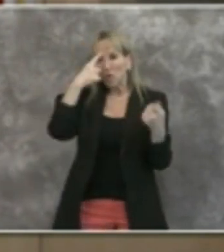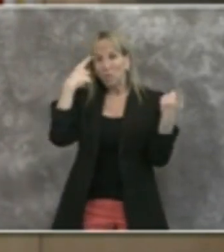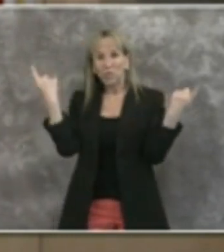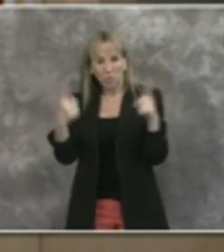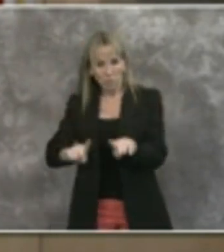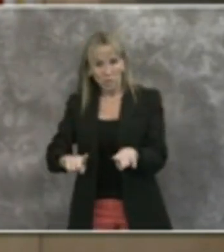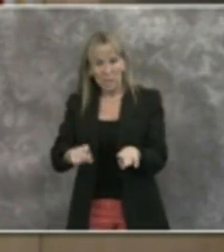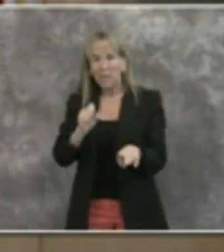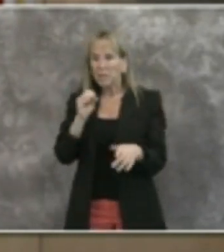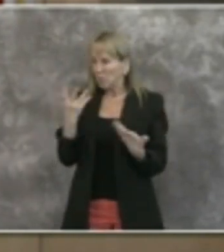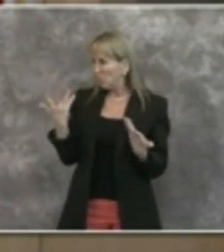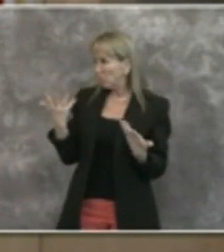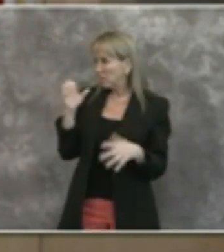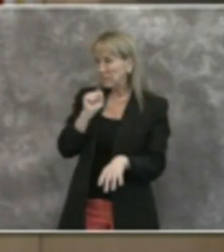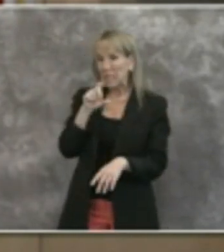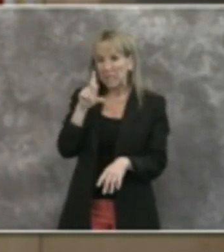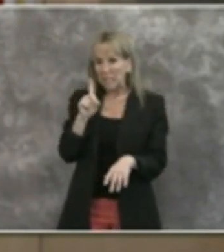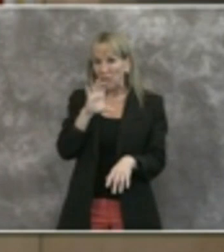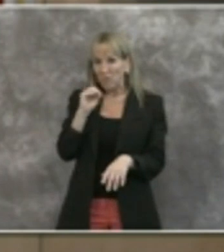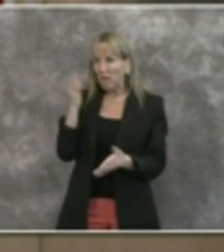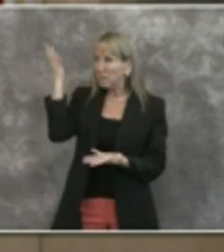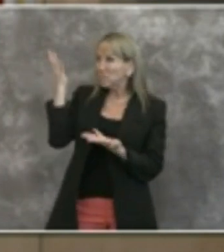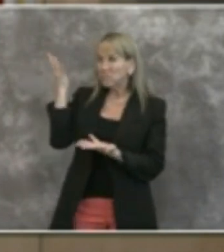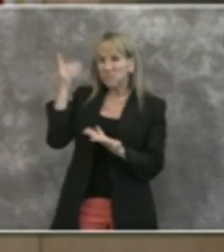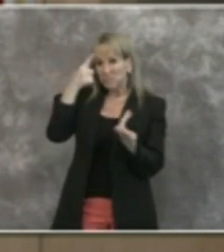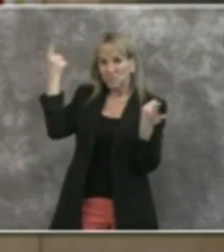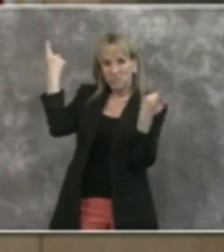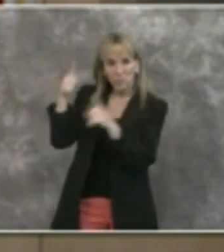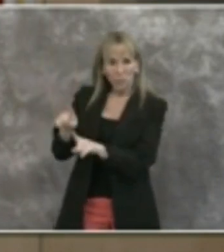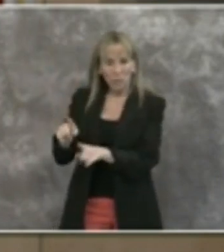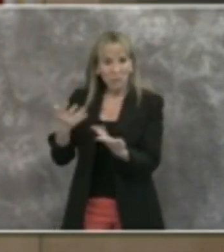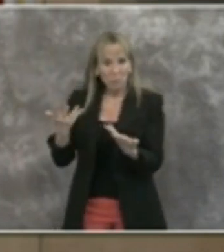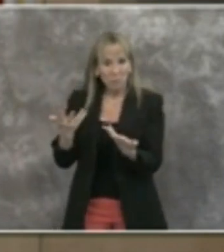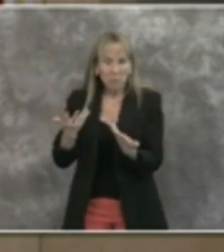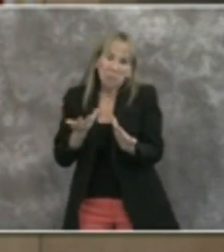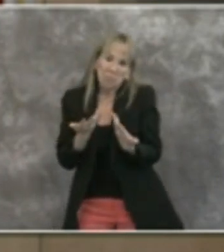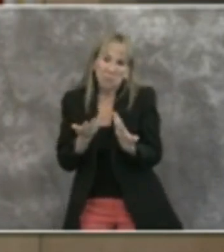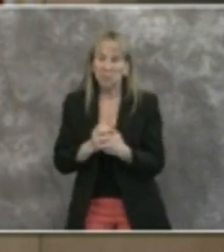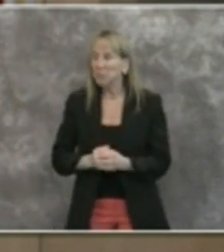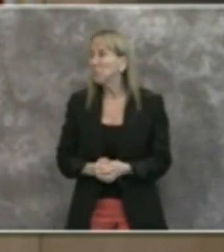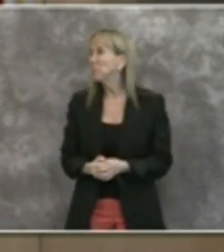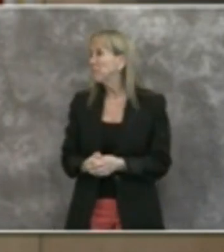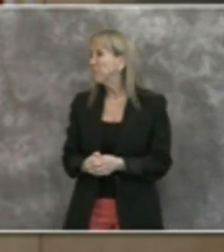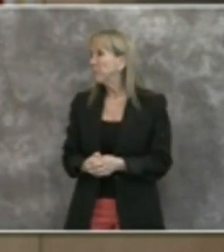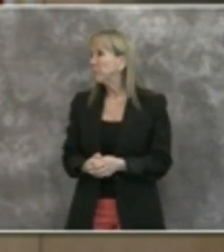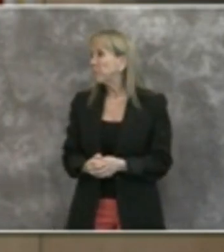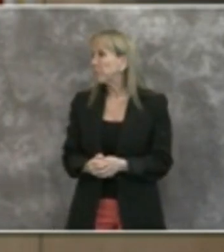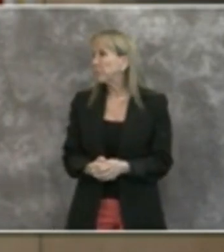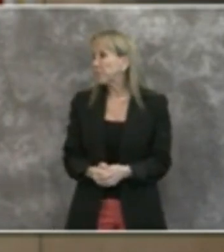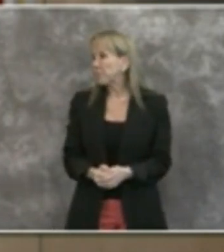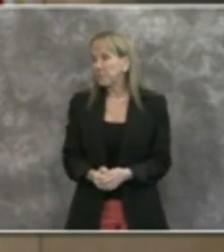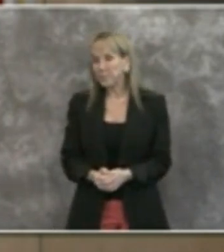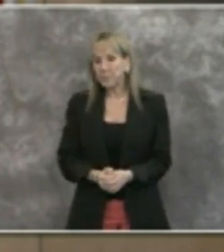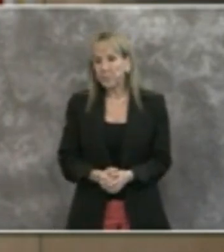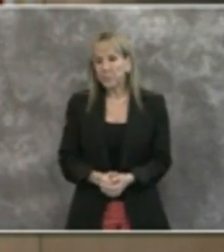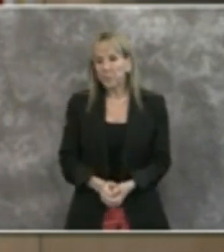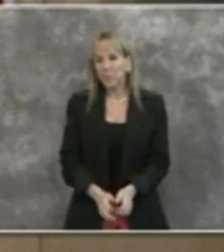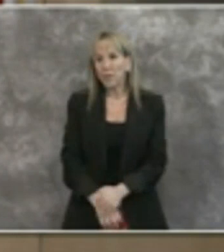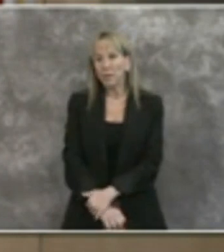GOVERNOR THANK YOU TO CONSIDER LETTING SOME OF THE COUNTY MOVE FORWARD IF HEALTH OFFICIAL COUNT HER. THE WARY A SAN DIEGO COUNTY ON THAT.